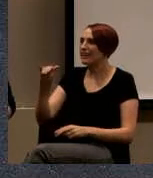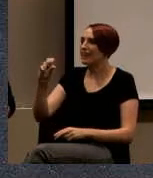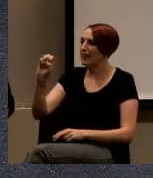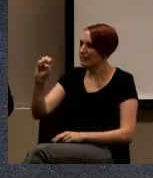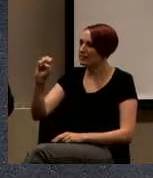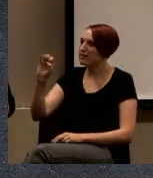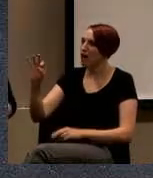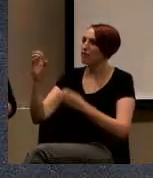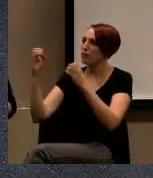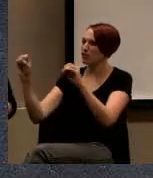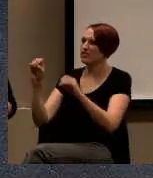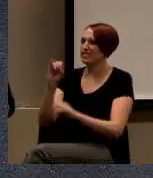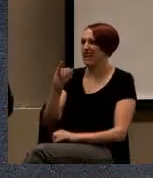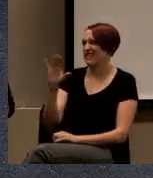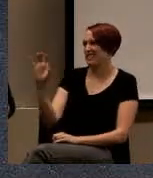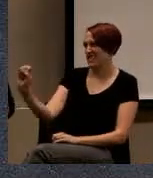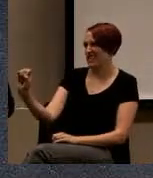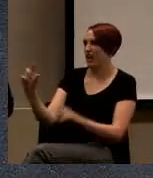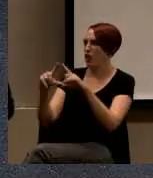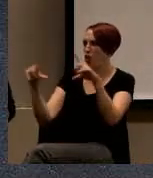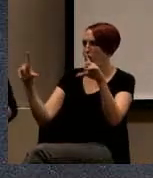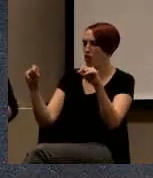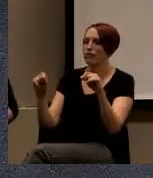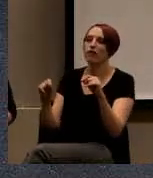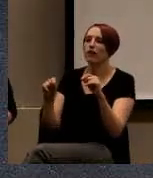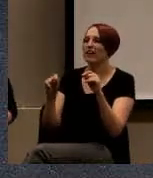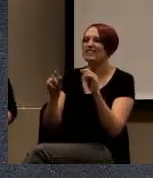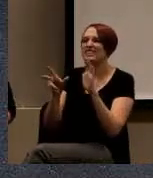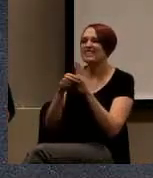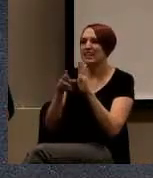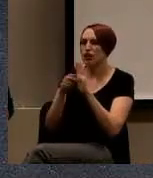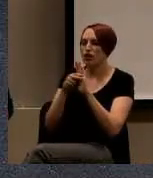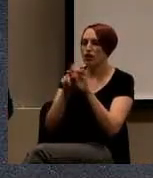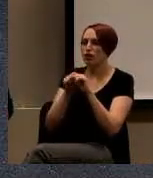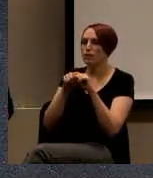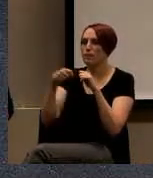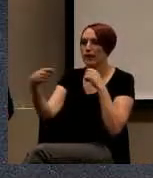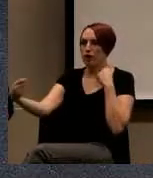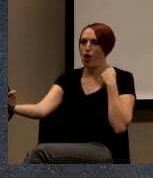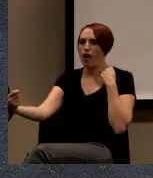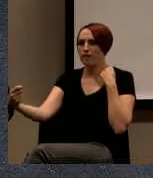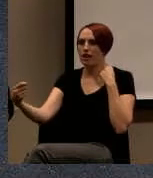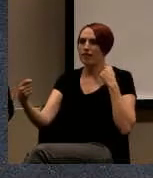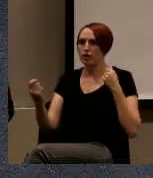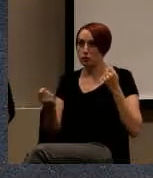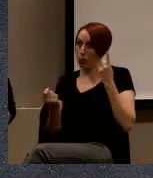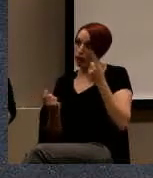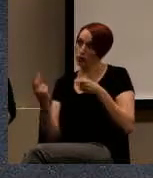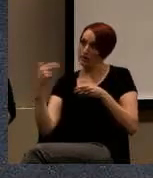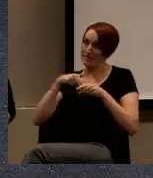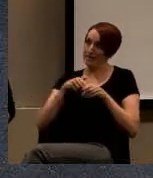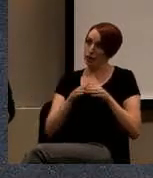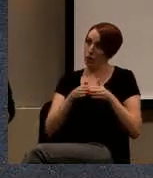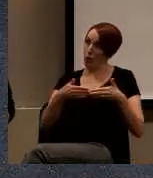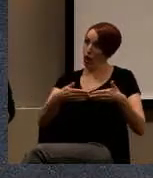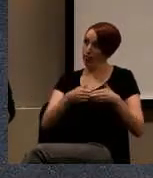It's a card, you peel it off. There's a wallet-sized version of it and then there's a size that you put in your glove box and